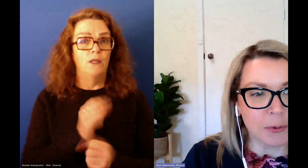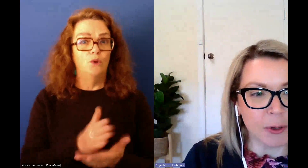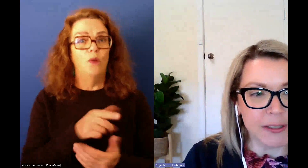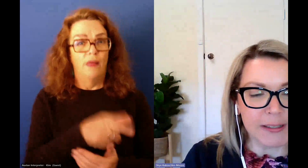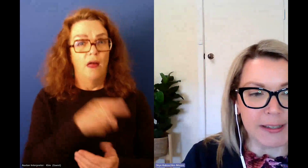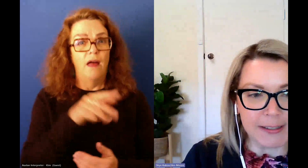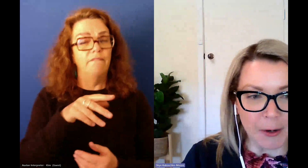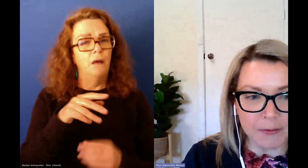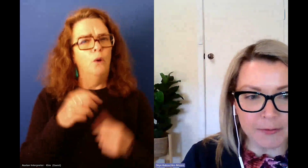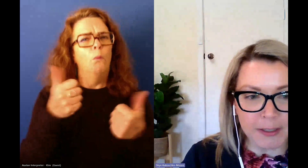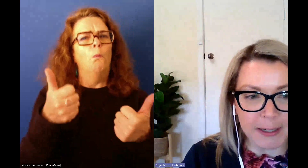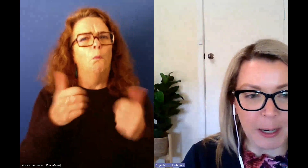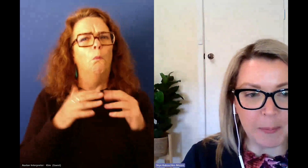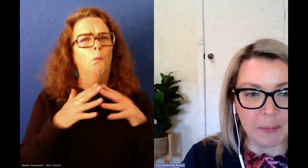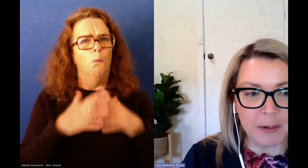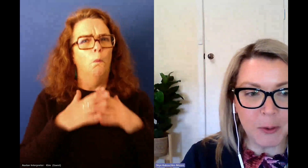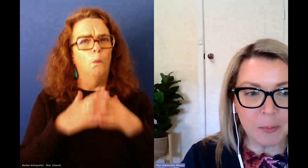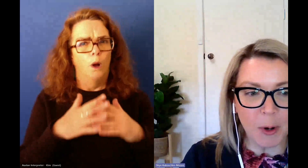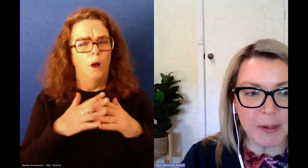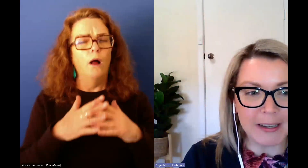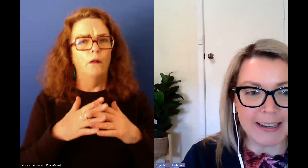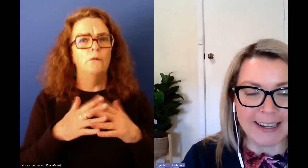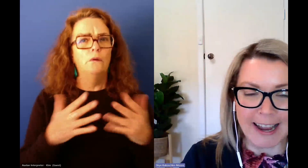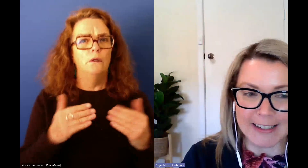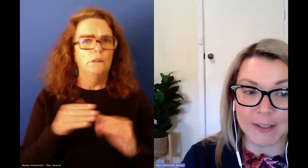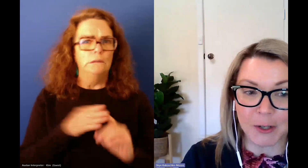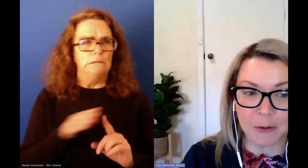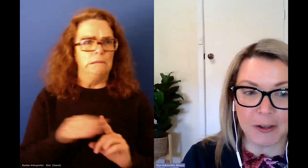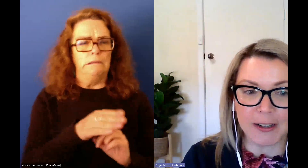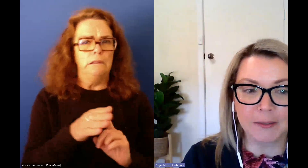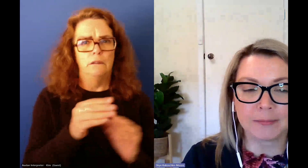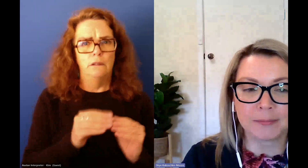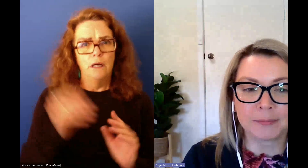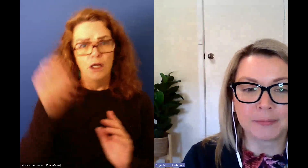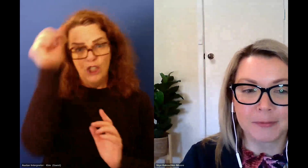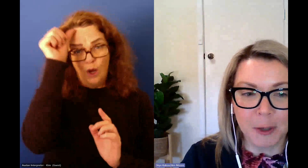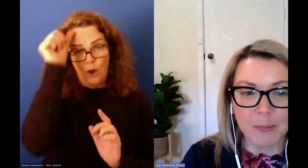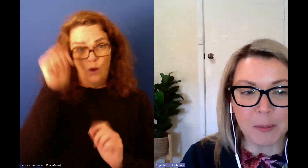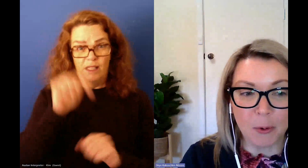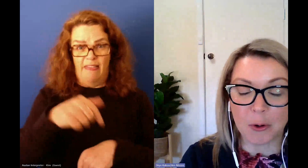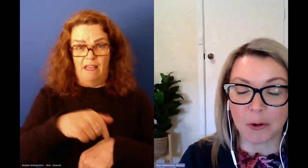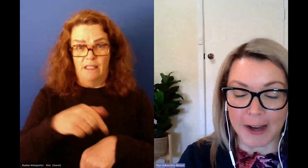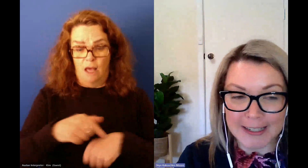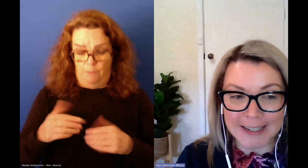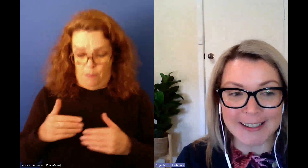the process itself can be a pivotal moment in a candidate's career from support creating